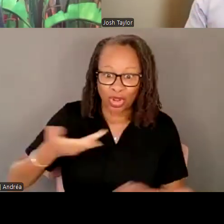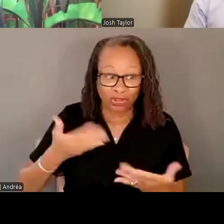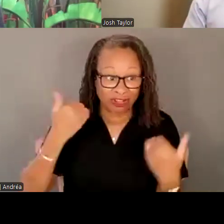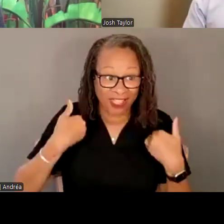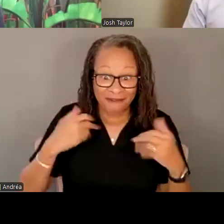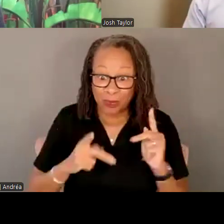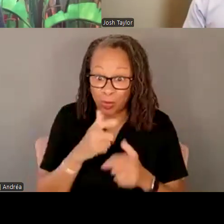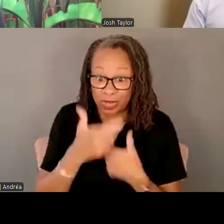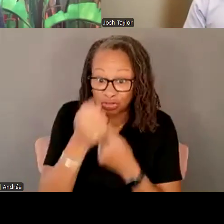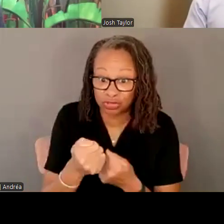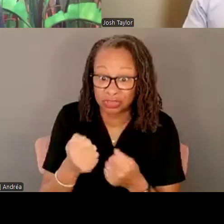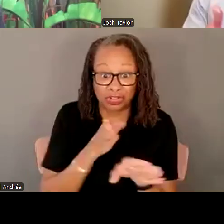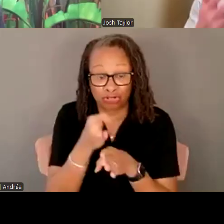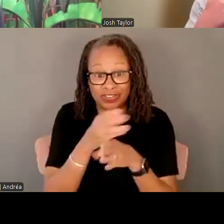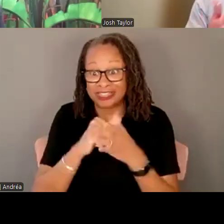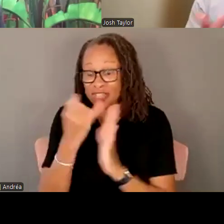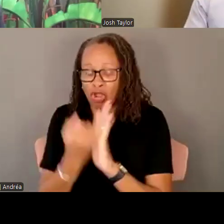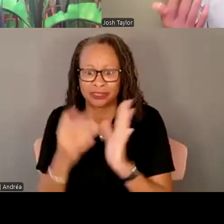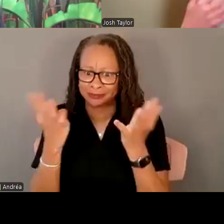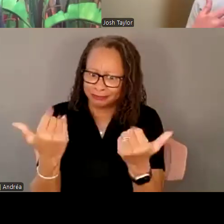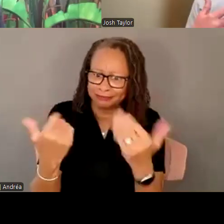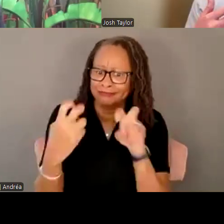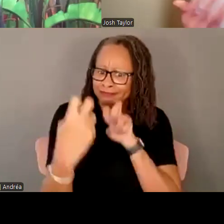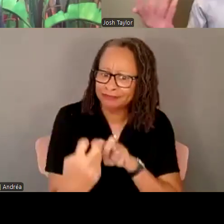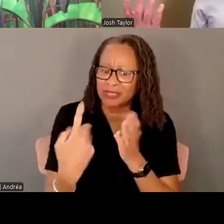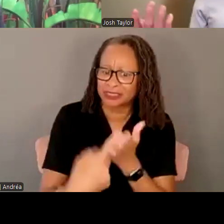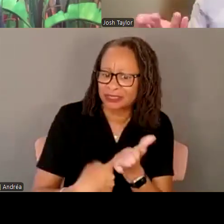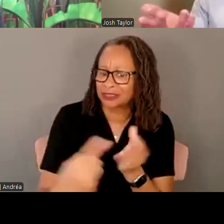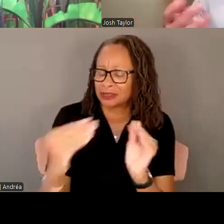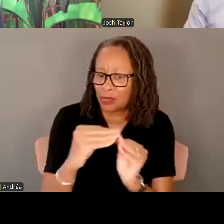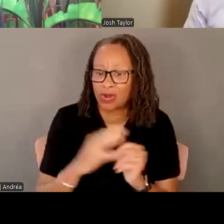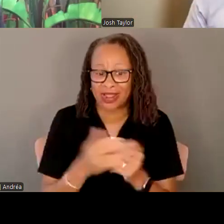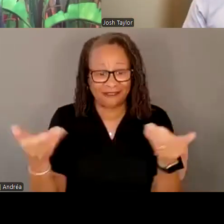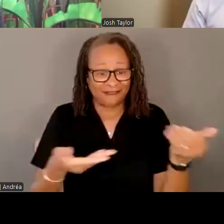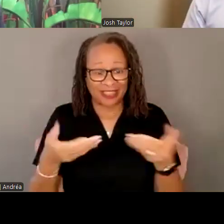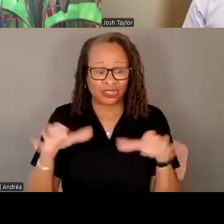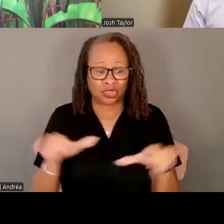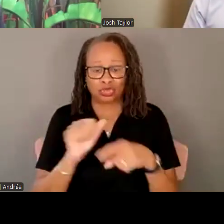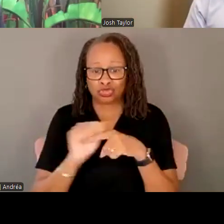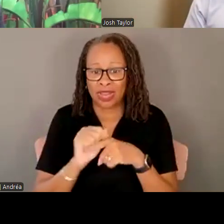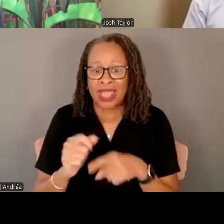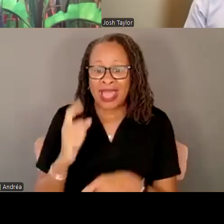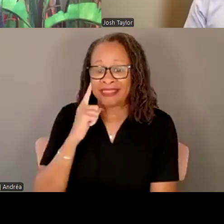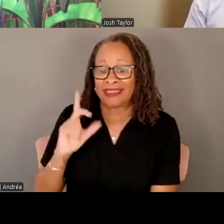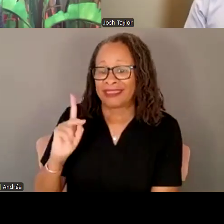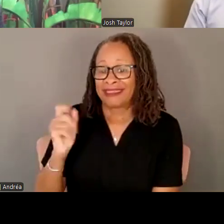in careers in the arts, let's talk more." Inviting folks in to do trainings. I think Karen touched on it earlier. It can be a really helpful way,